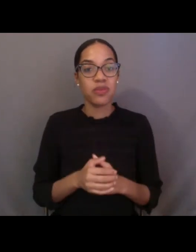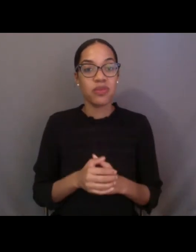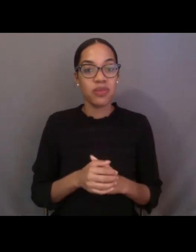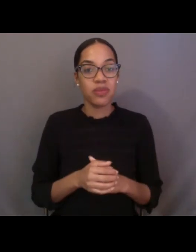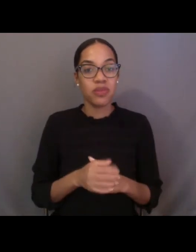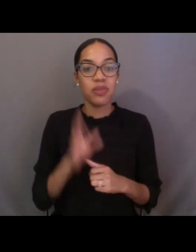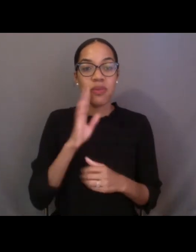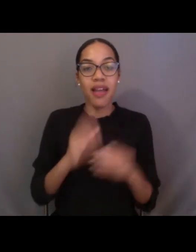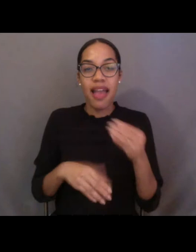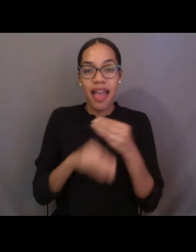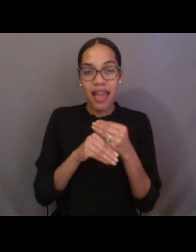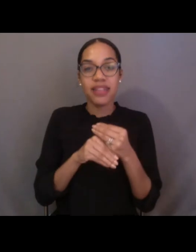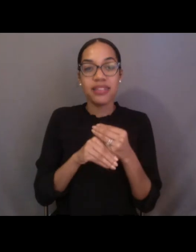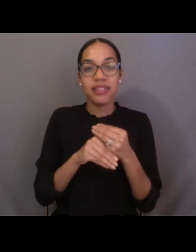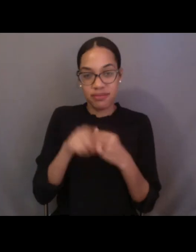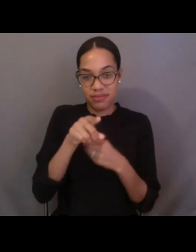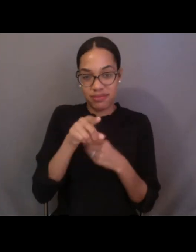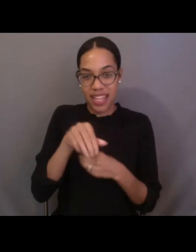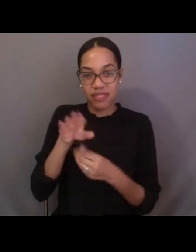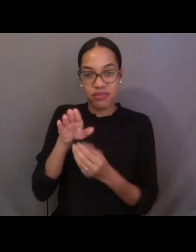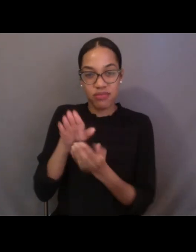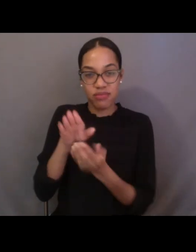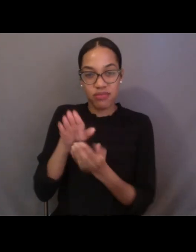They look like this, they're pretty big adult oysters.